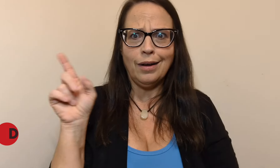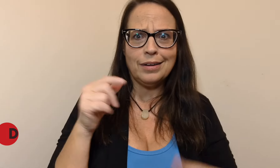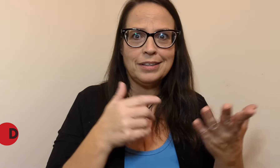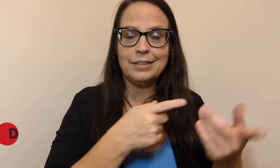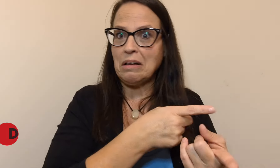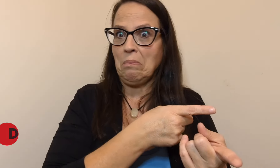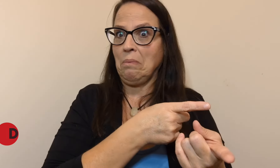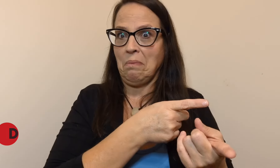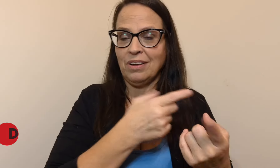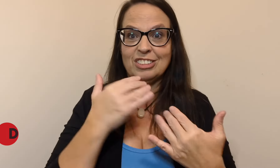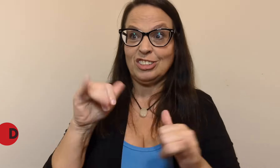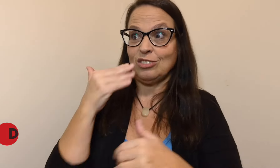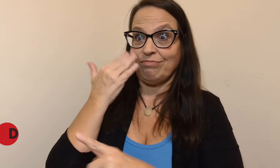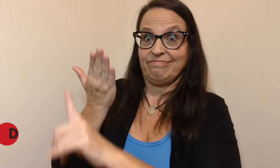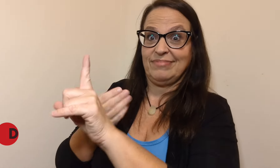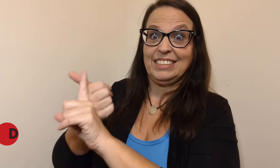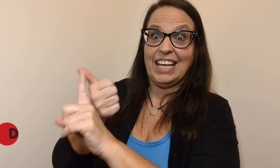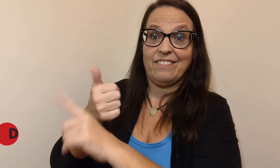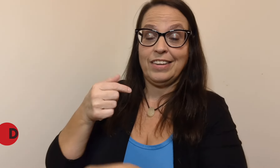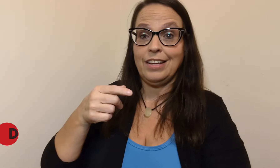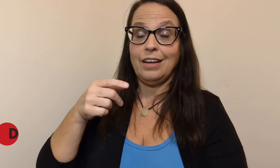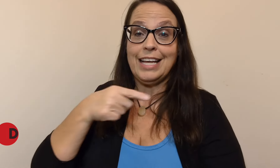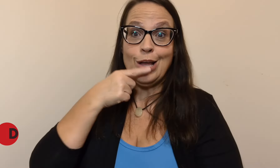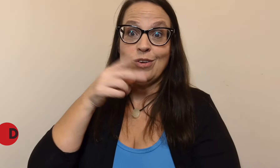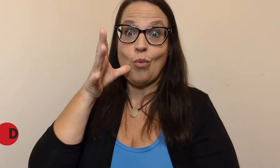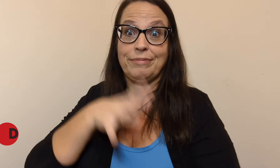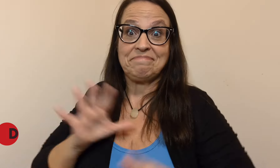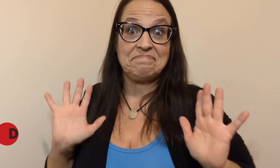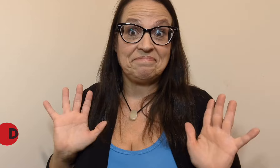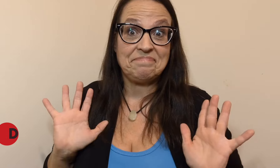about this person other than she is hearing and female.